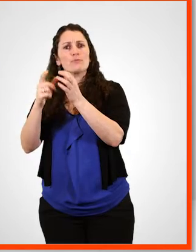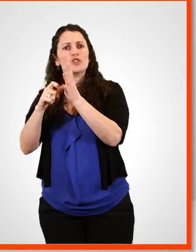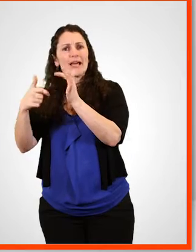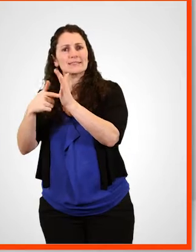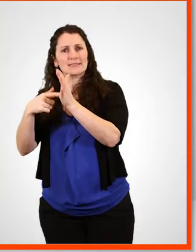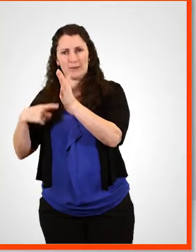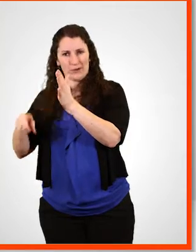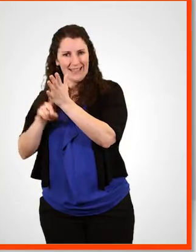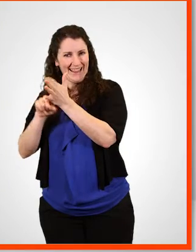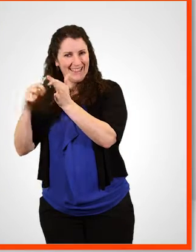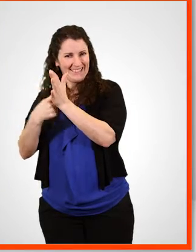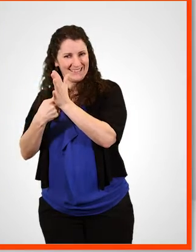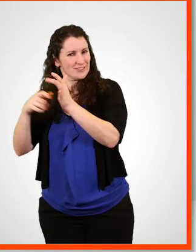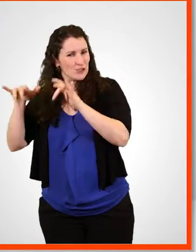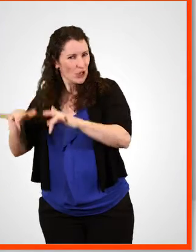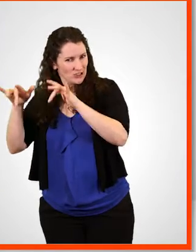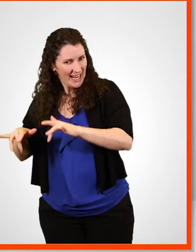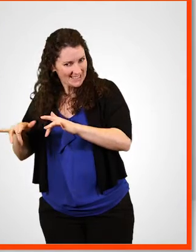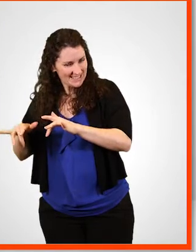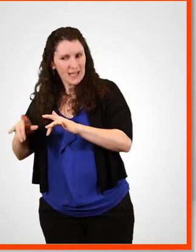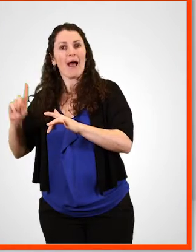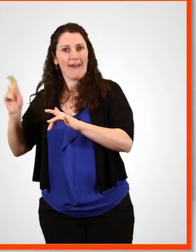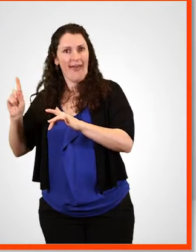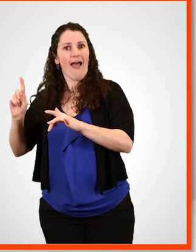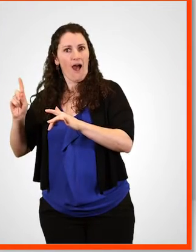the point when we start looking at their ability to rapidly name things